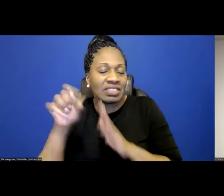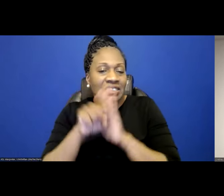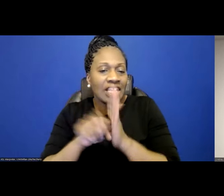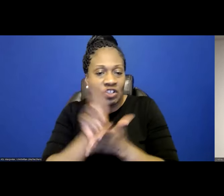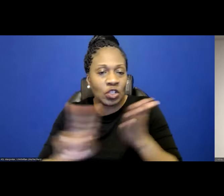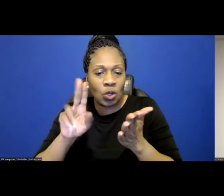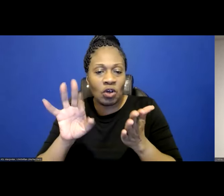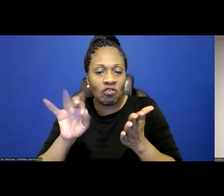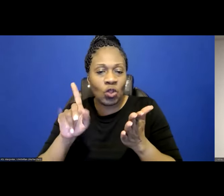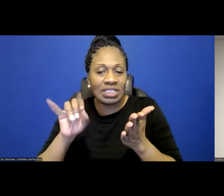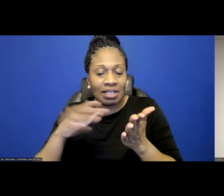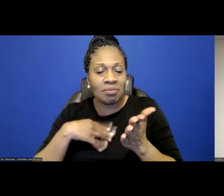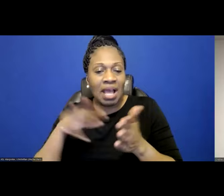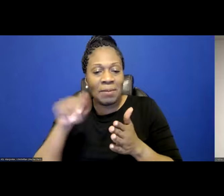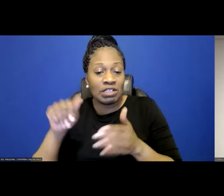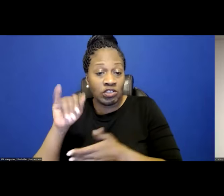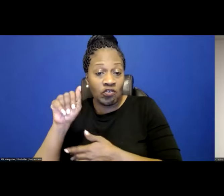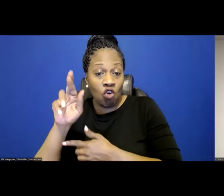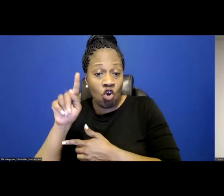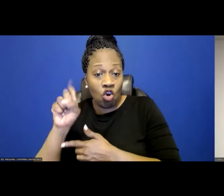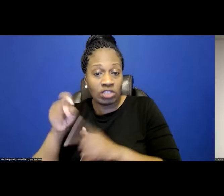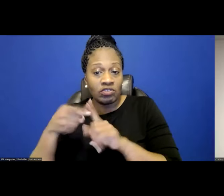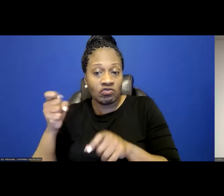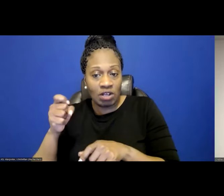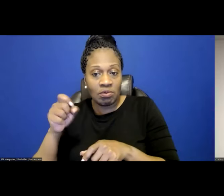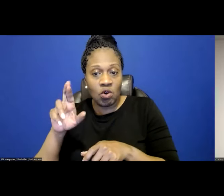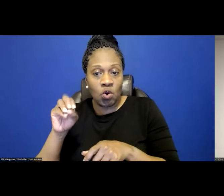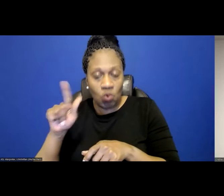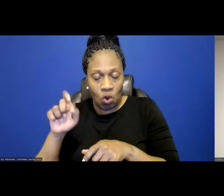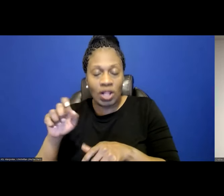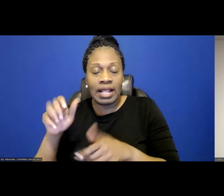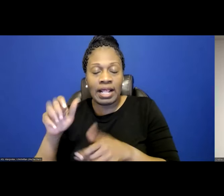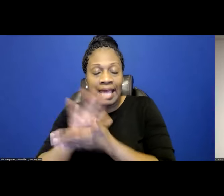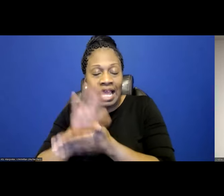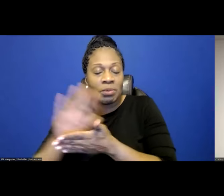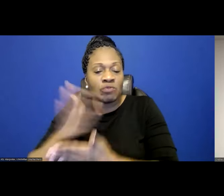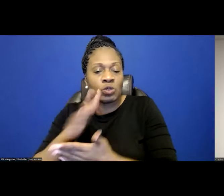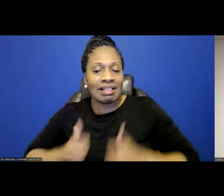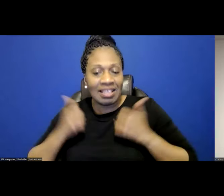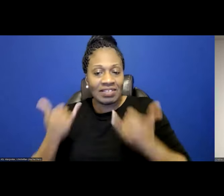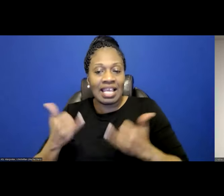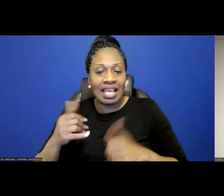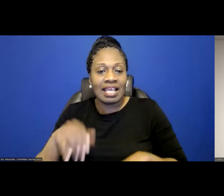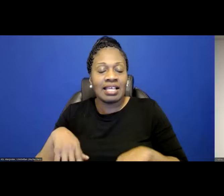and my Masters of Arts from the Royal Academy of Music. And I currently live in El Paso, Texas